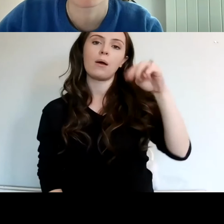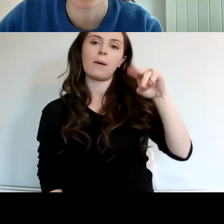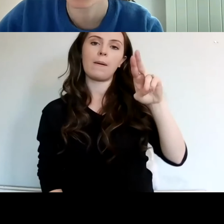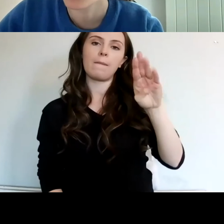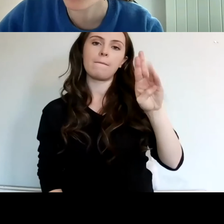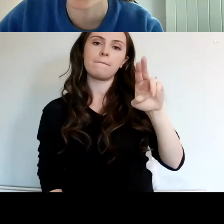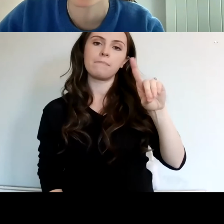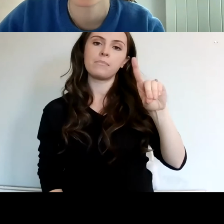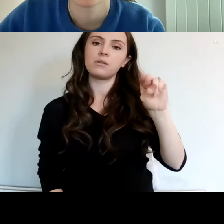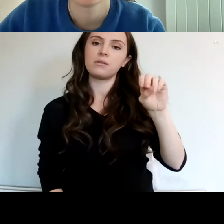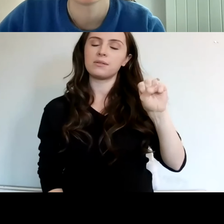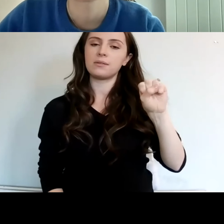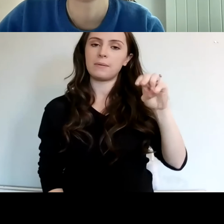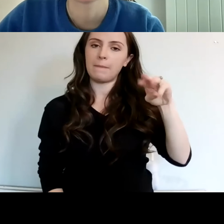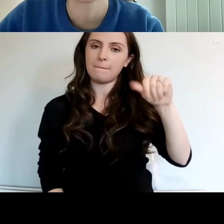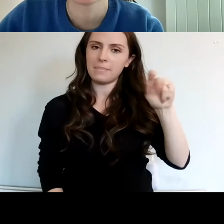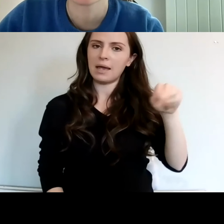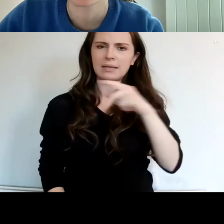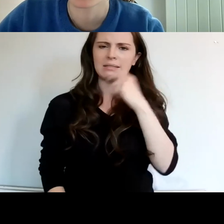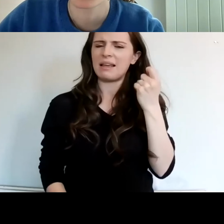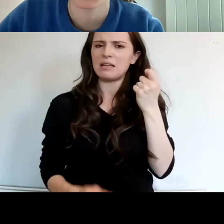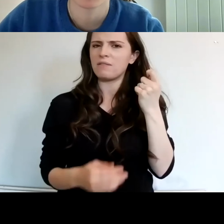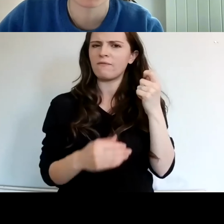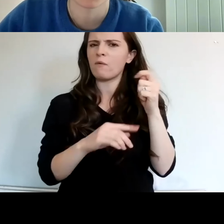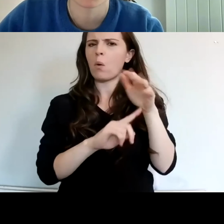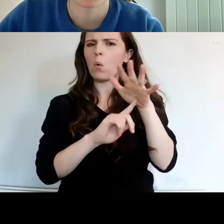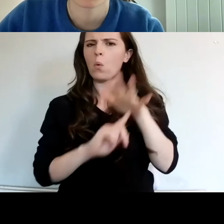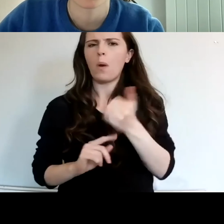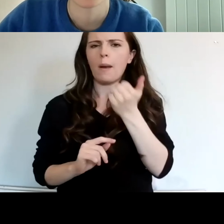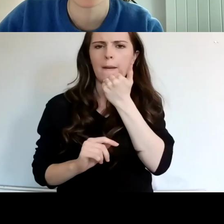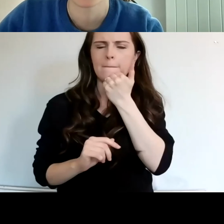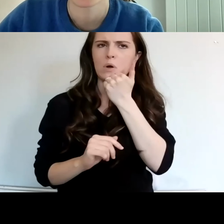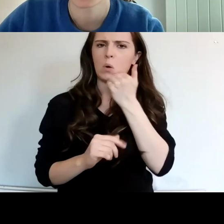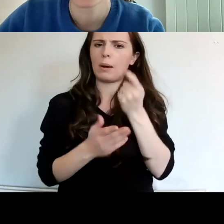over the very low number of complaints made about the Disability Act,